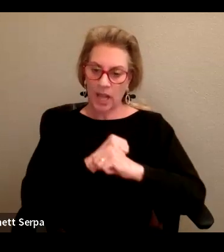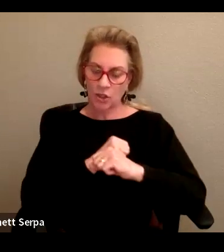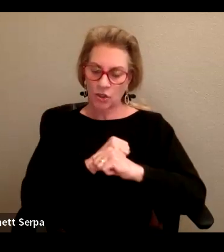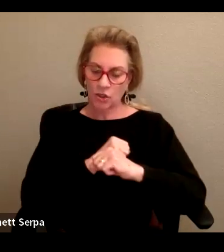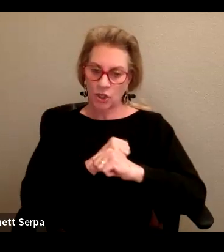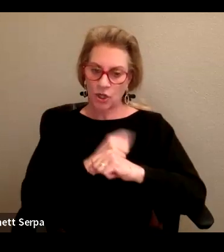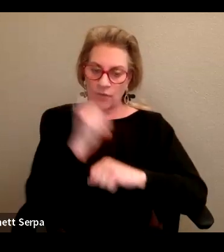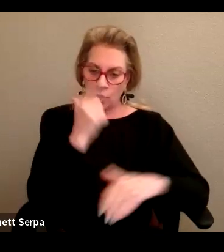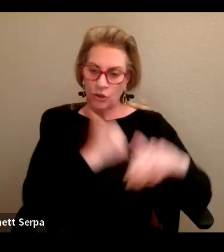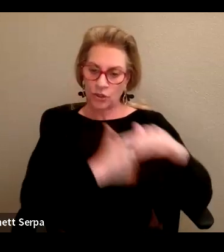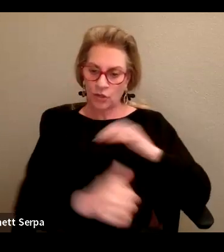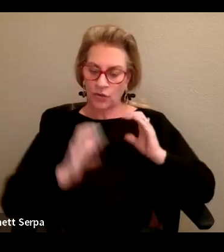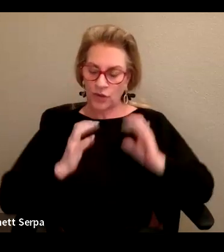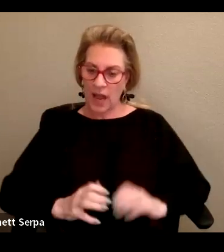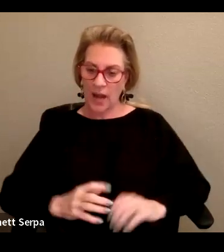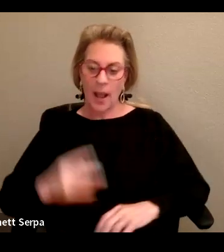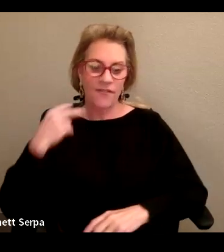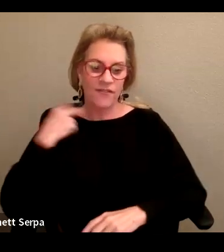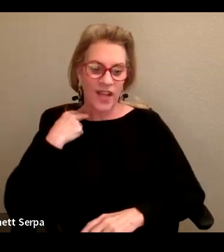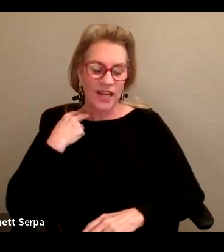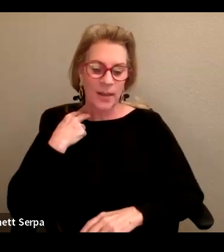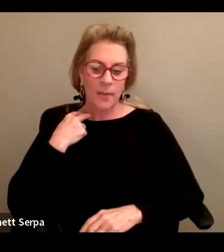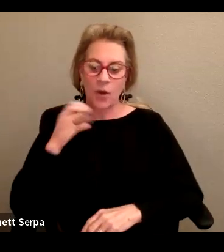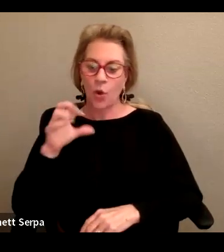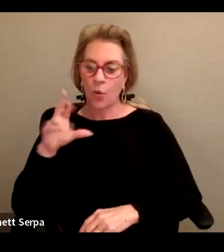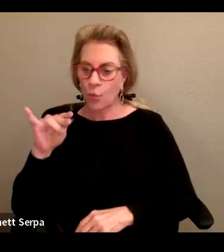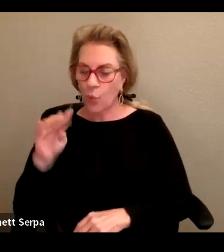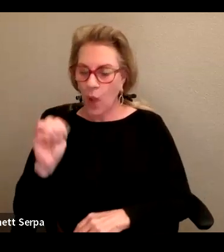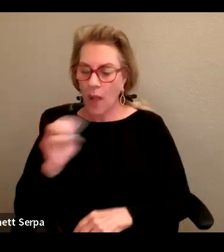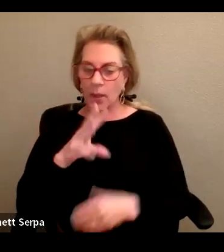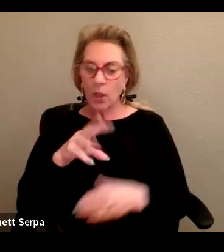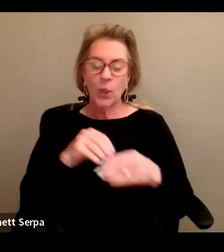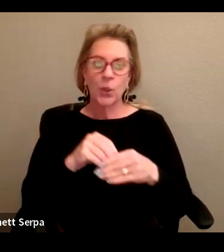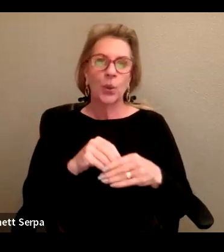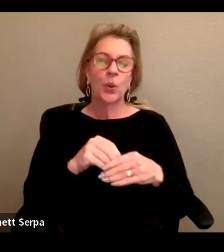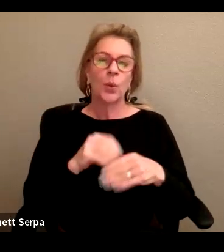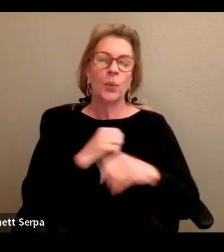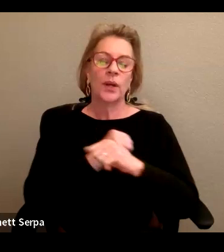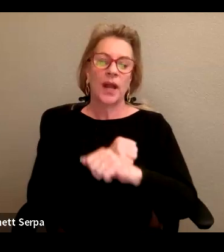clients who have been victims of crimes these include protections found under the violence